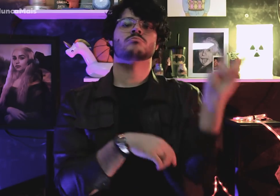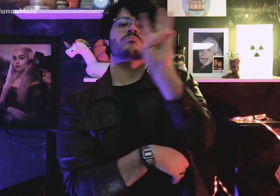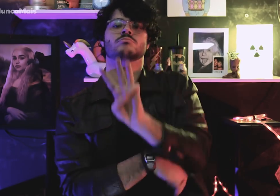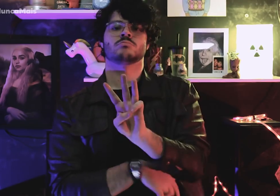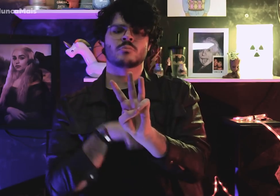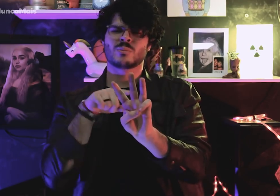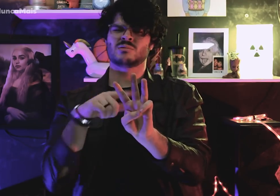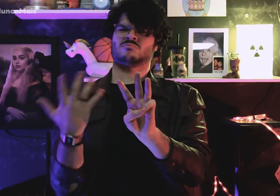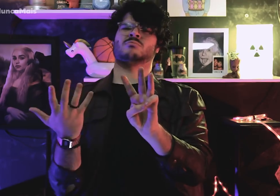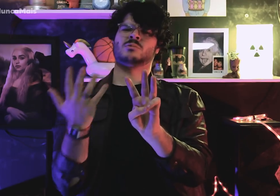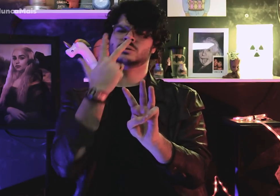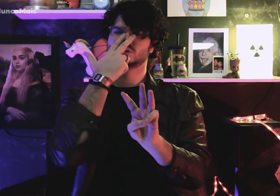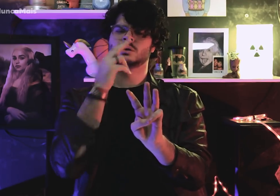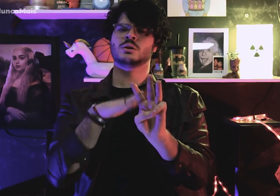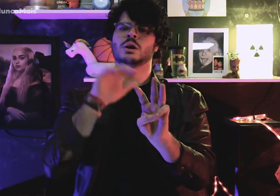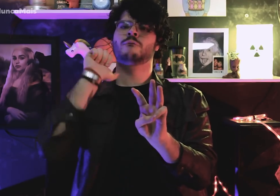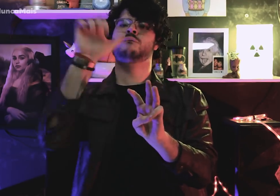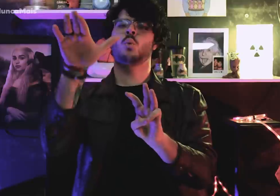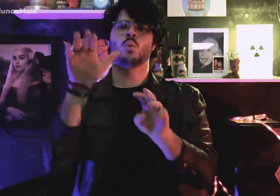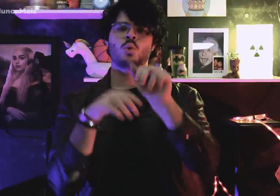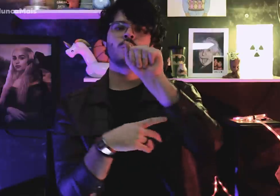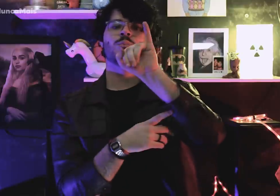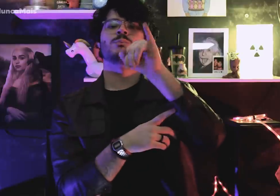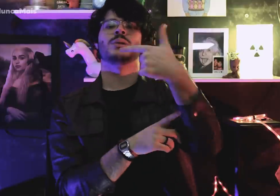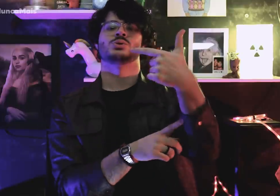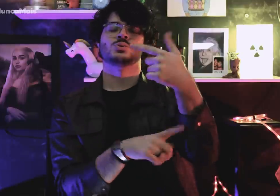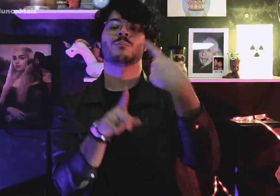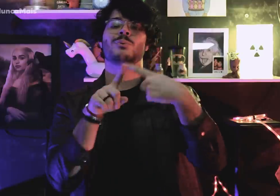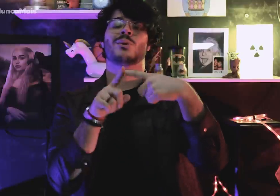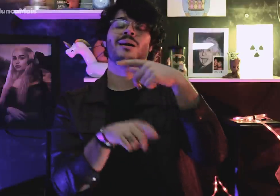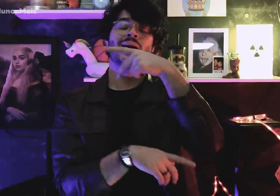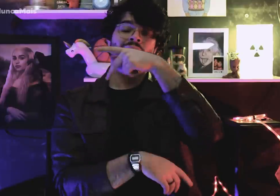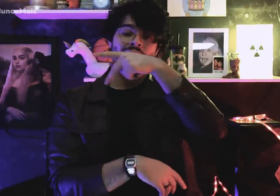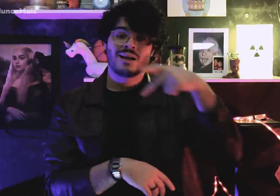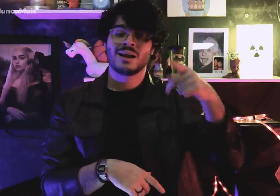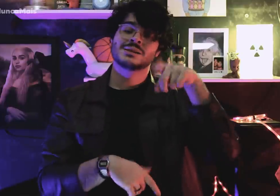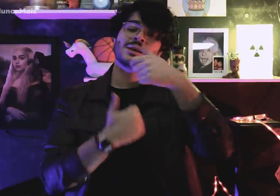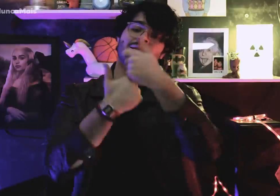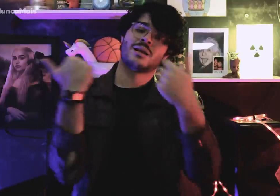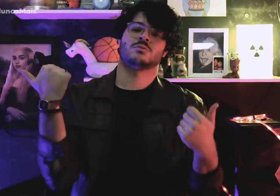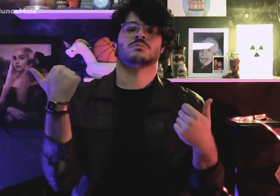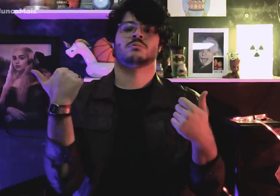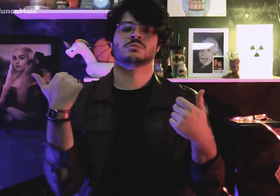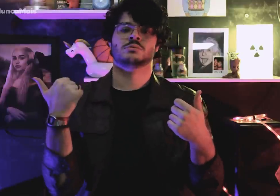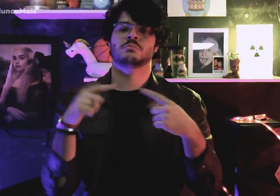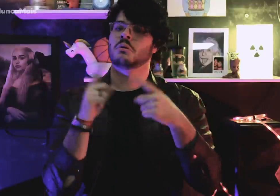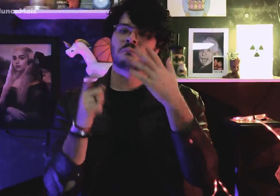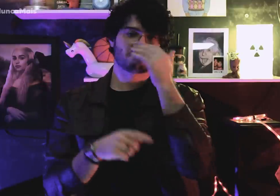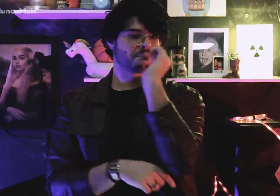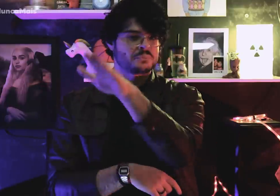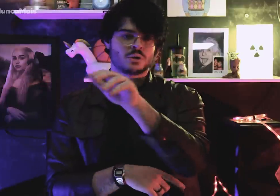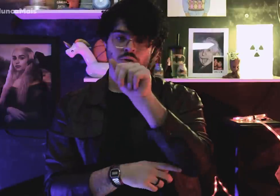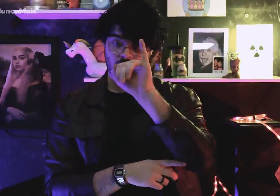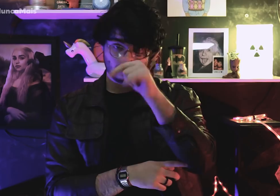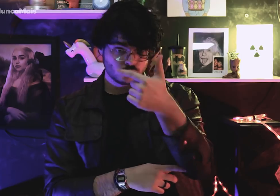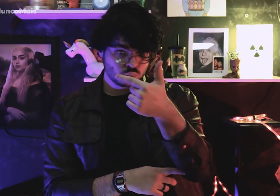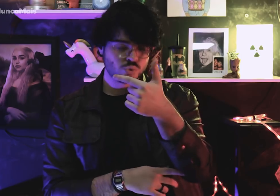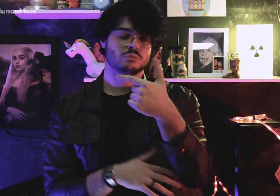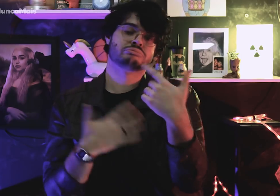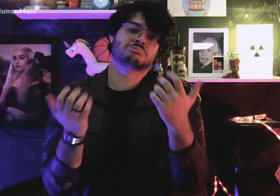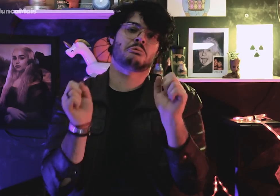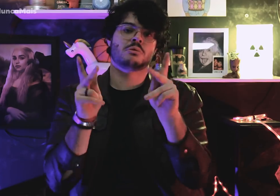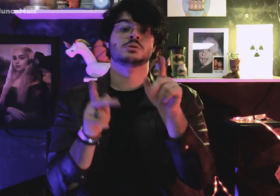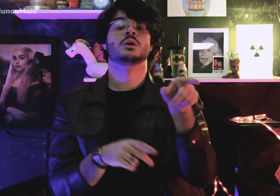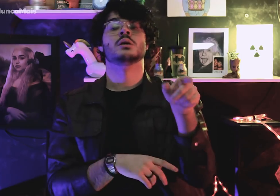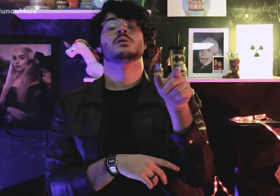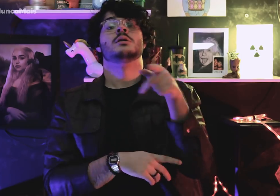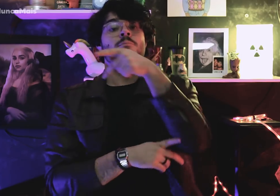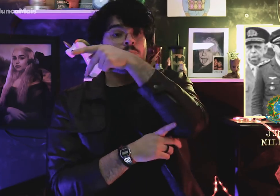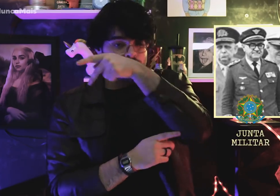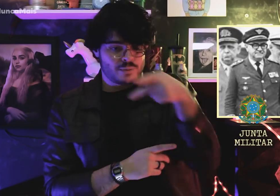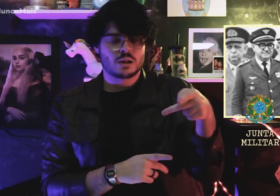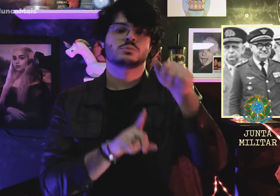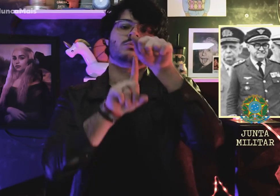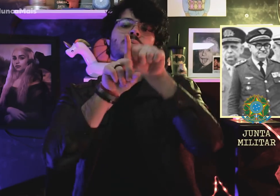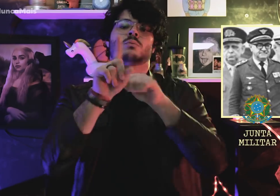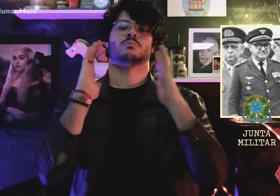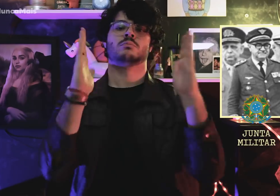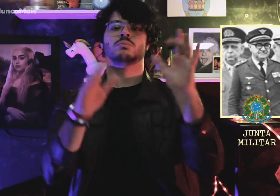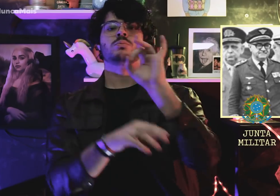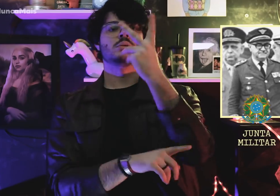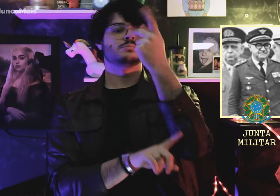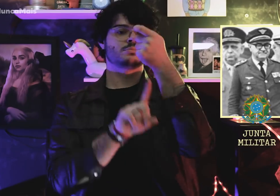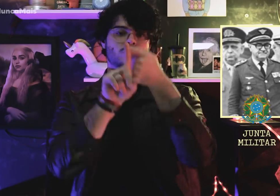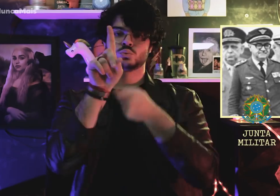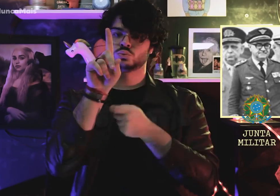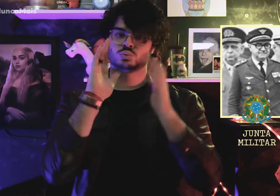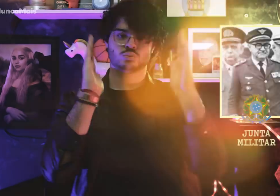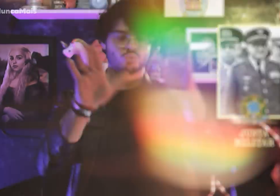Then the military junta temporarily took over the presidency for two months, thus violating AI-2.